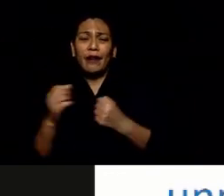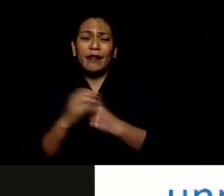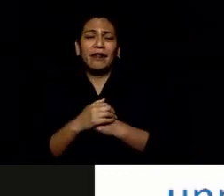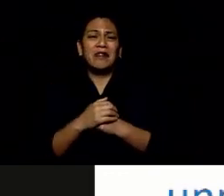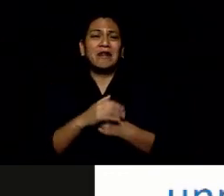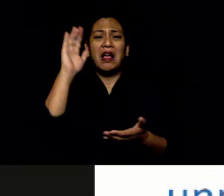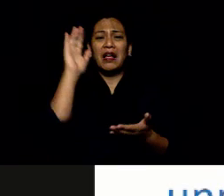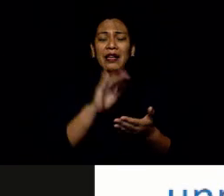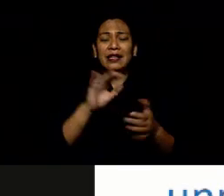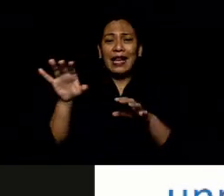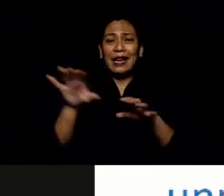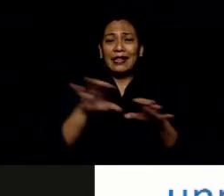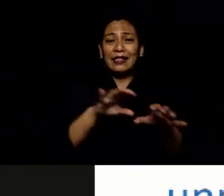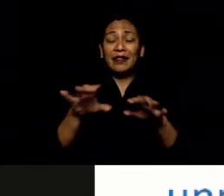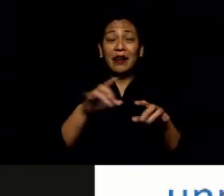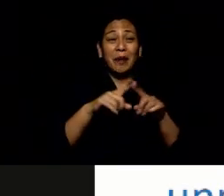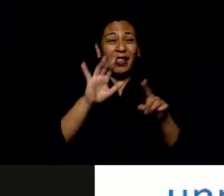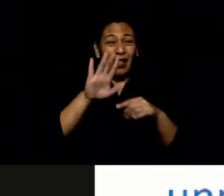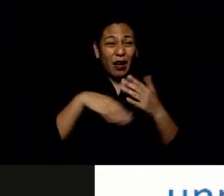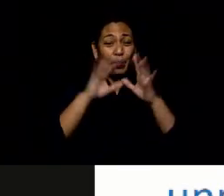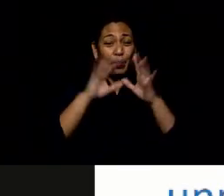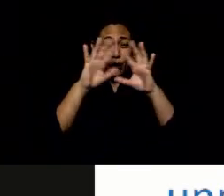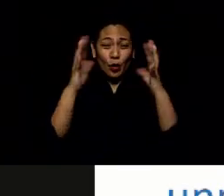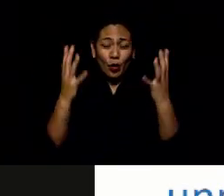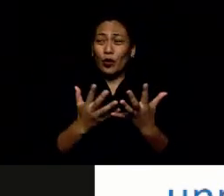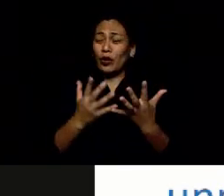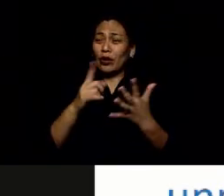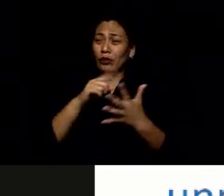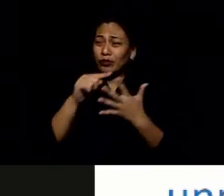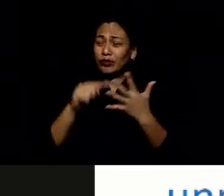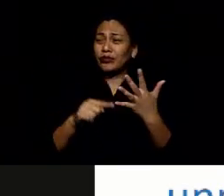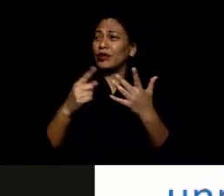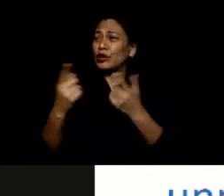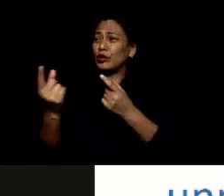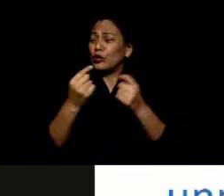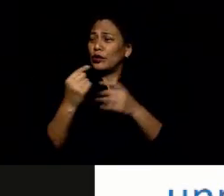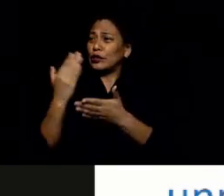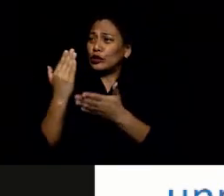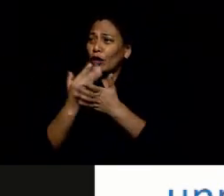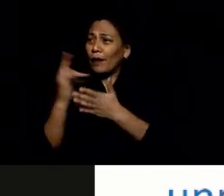And yet even with all that, and I'm not arguing at all that, that's the way we want to reduce emissions, far from it.